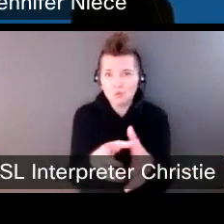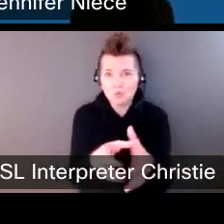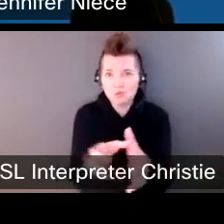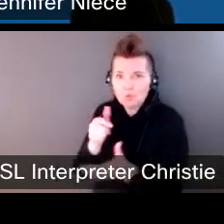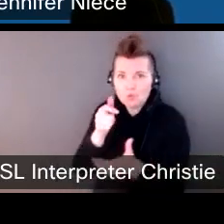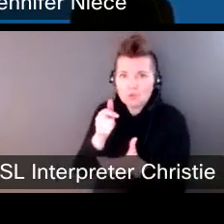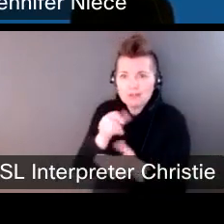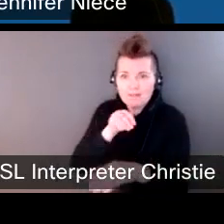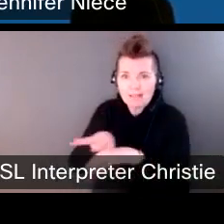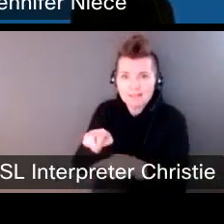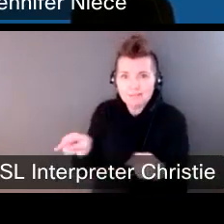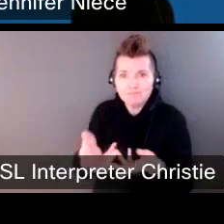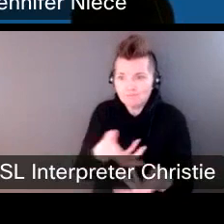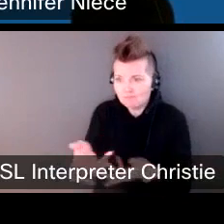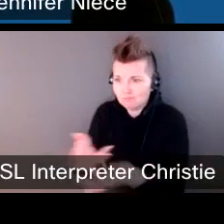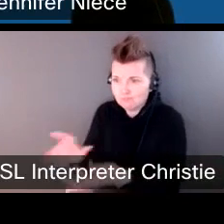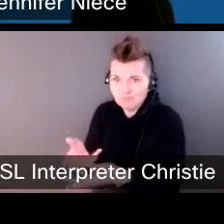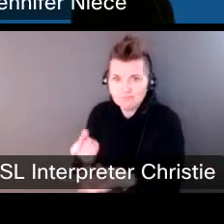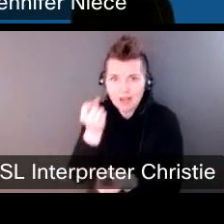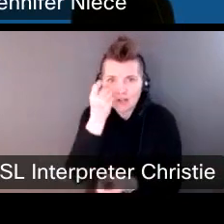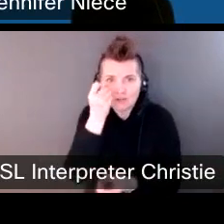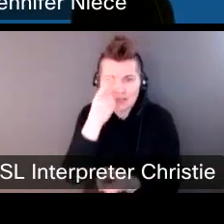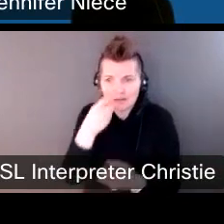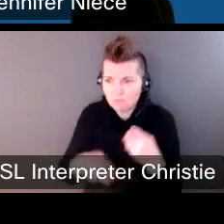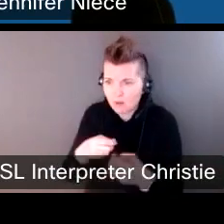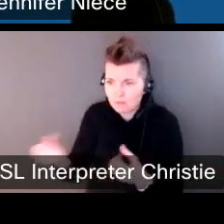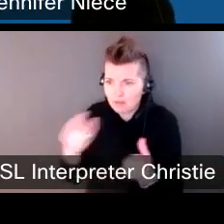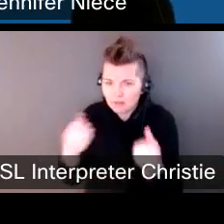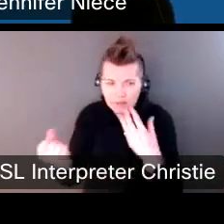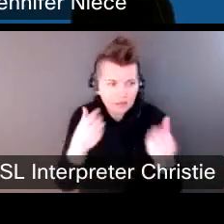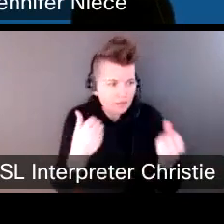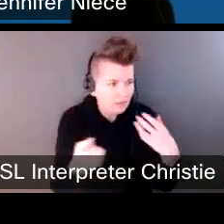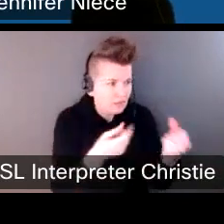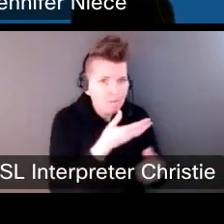and moving forward, to get their feedback on what would be the best possible solutions,